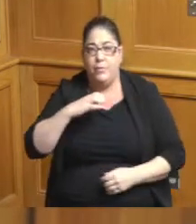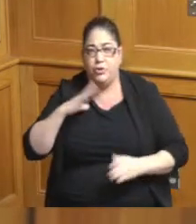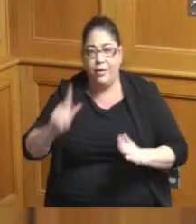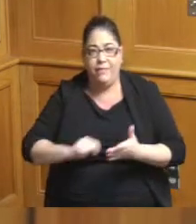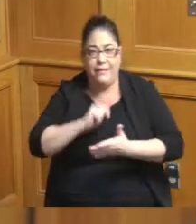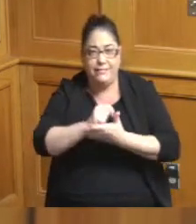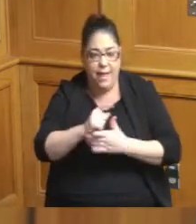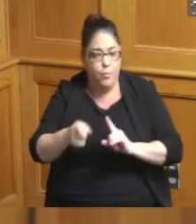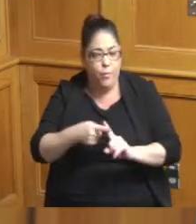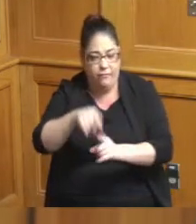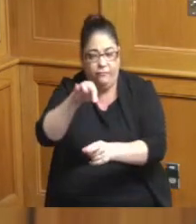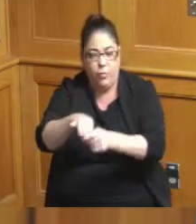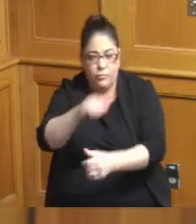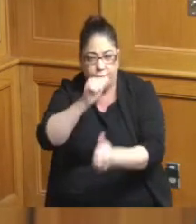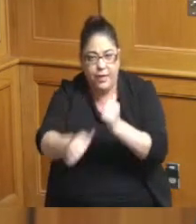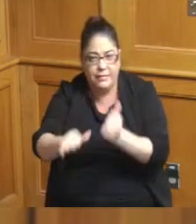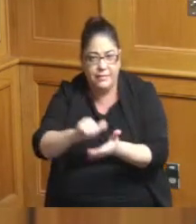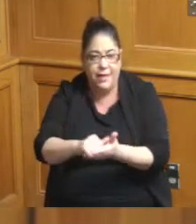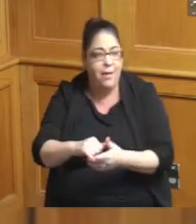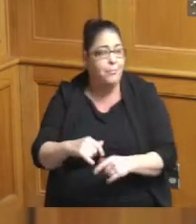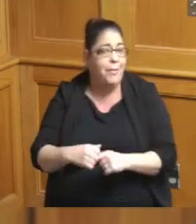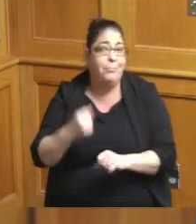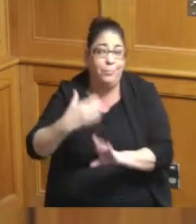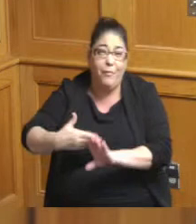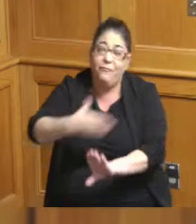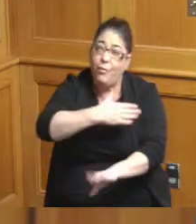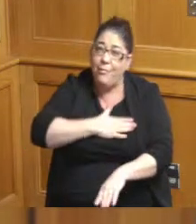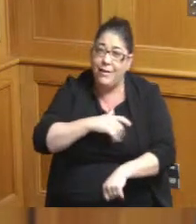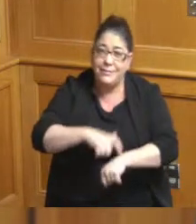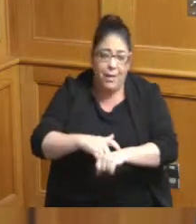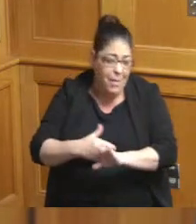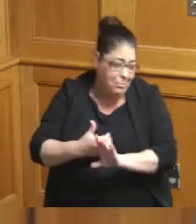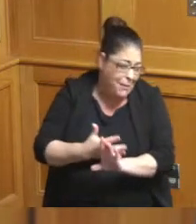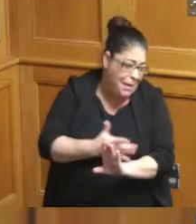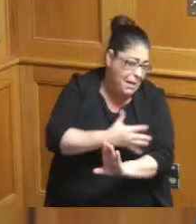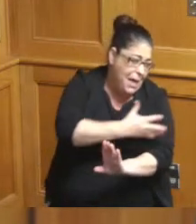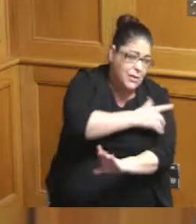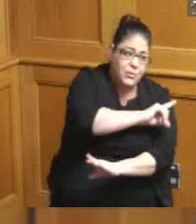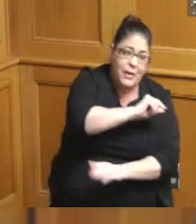was something that we had been dealing with for many many years and finally had the opportunity